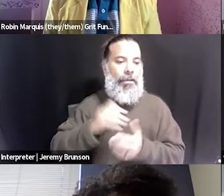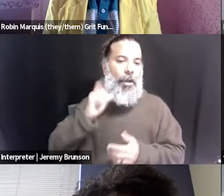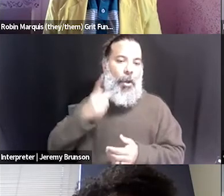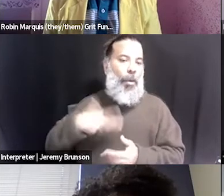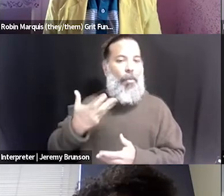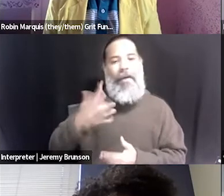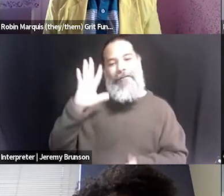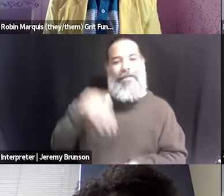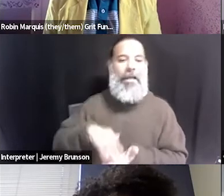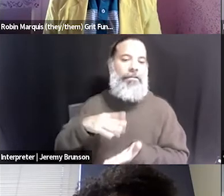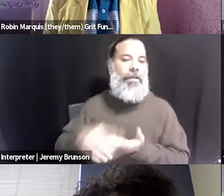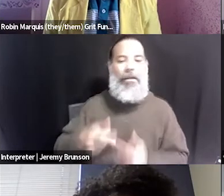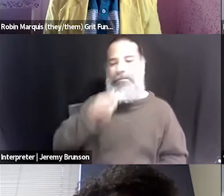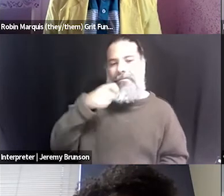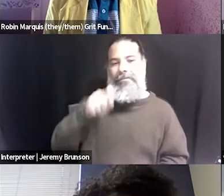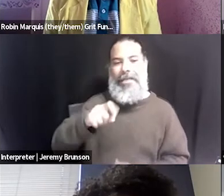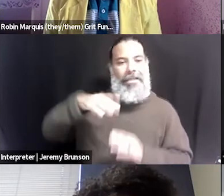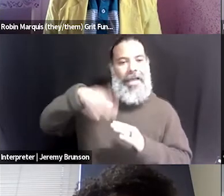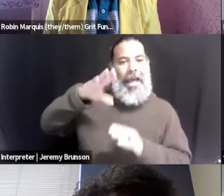$5,000 at the top.